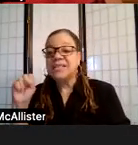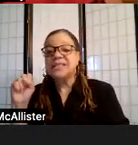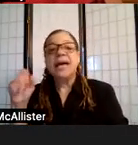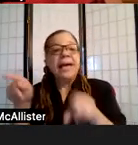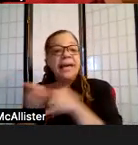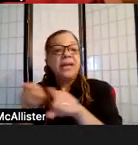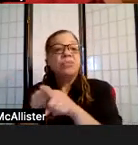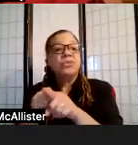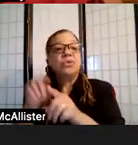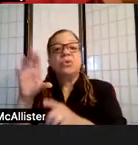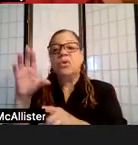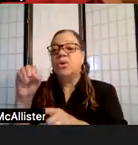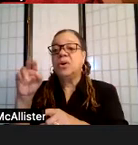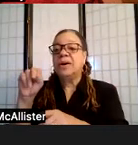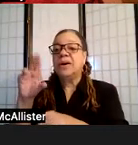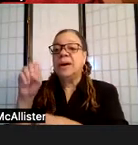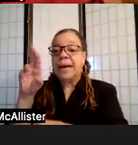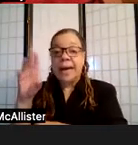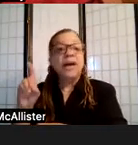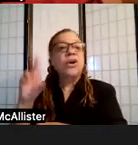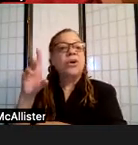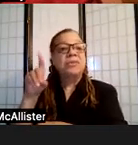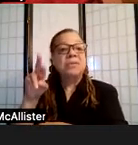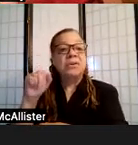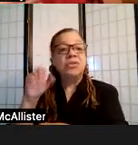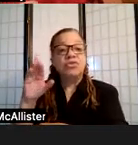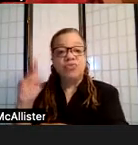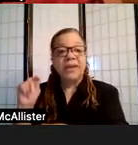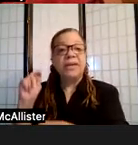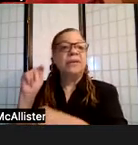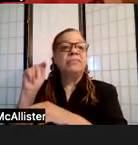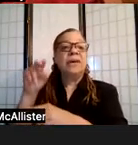North Reading, Westford, and Wilmington Cultural Councils, using funds